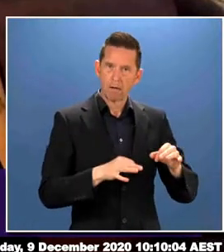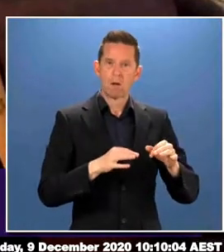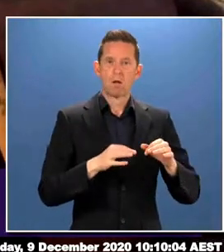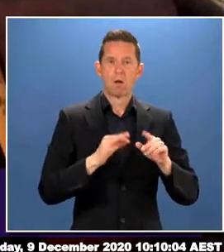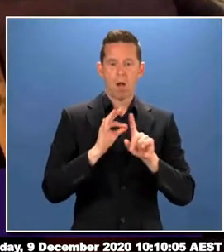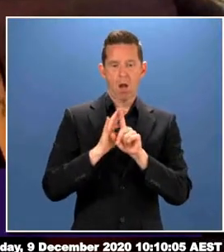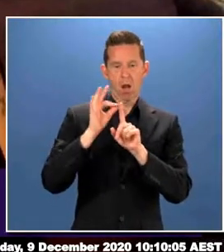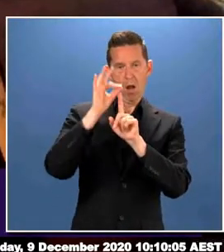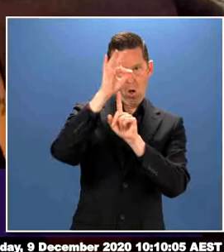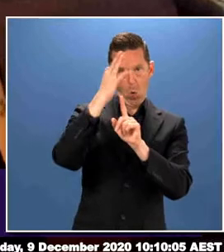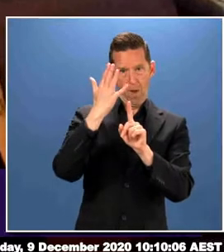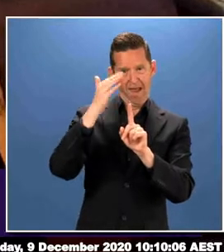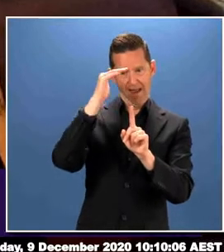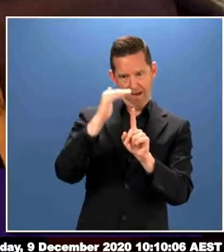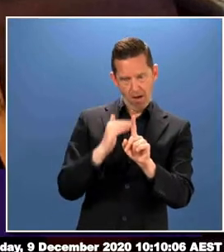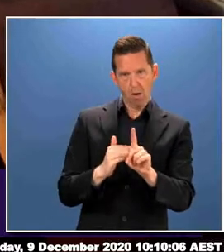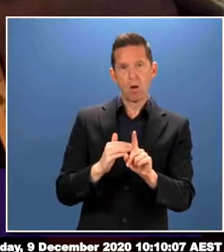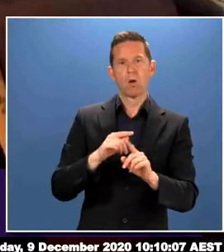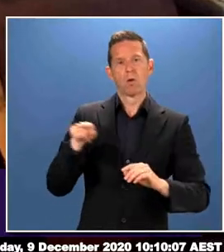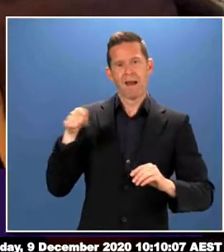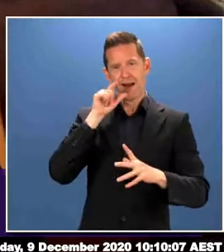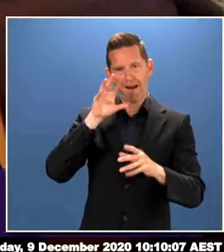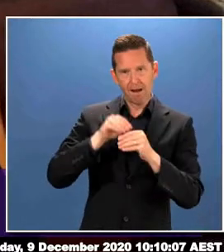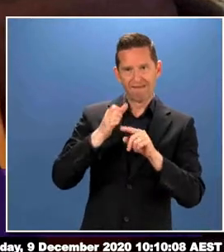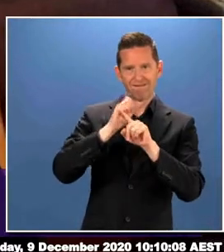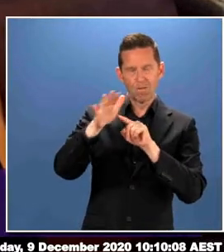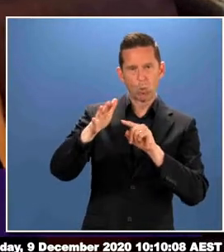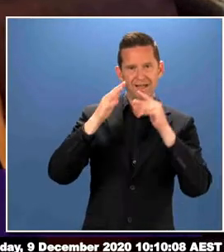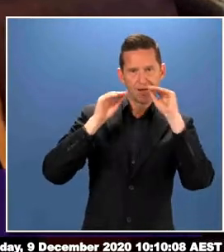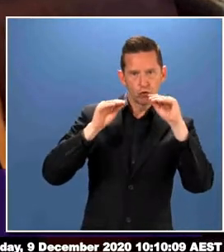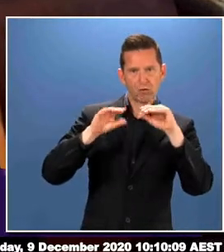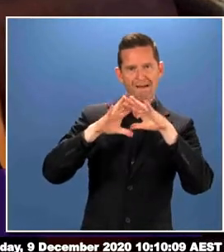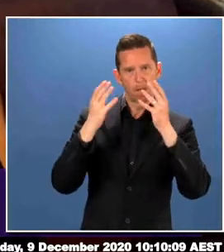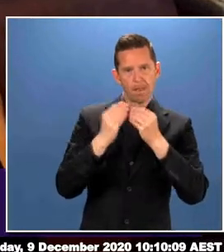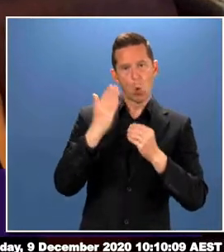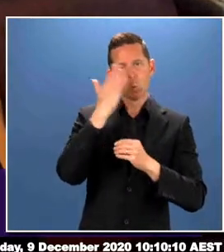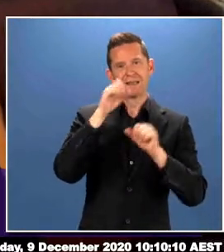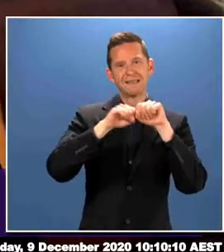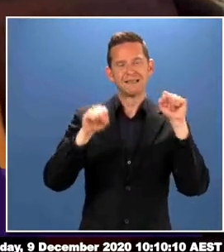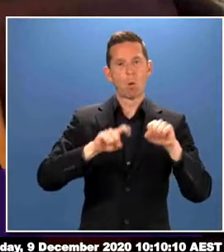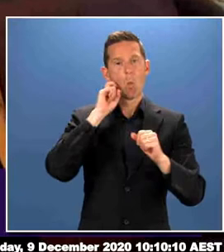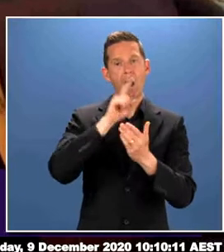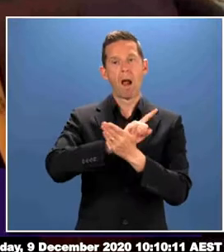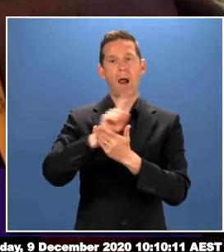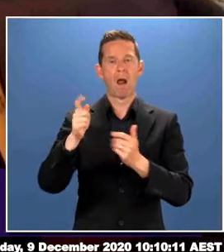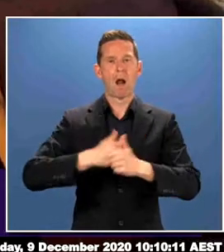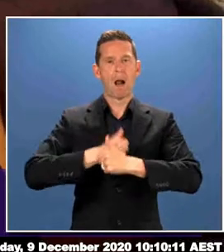design those sorts of education structures you would put in place in schooling systems that would eventually lead to the kind of ripple